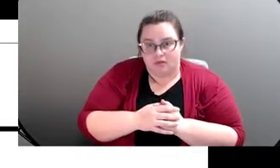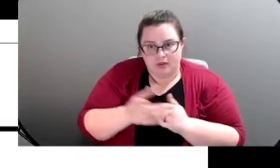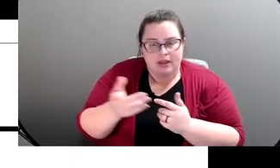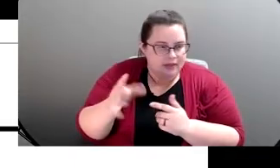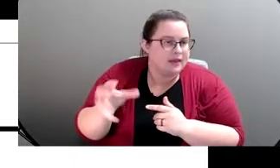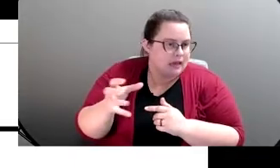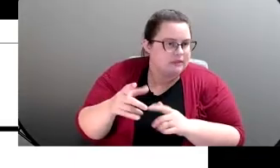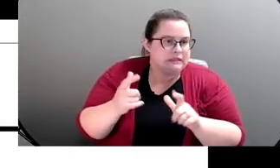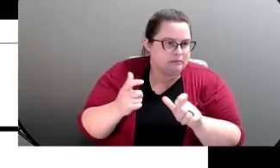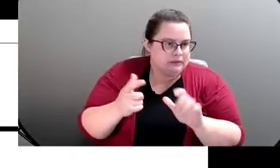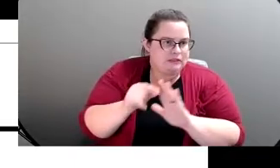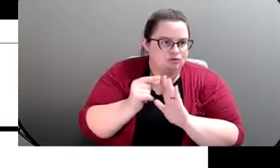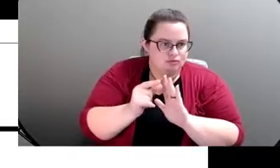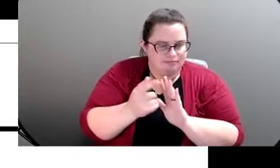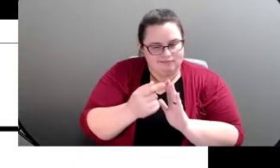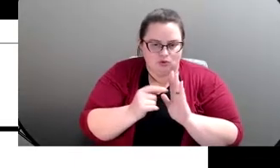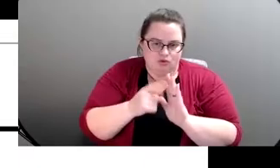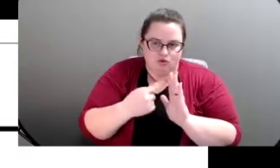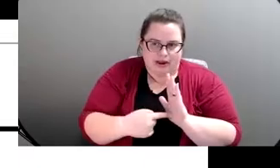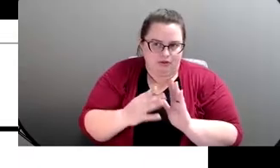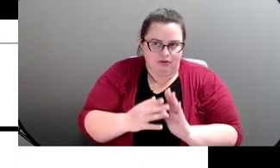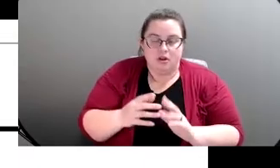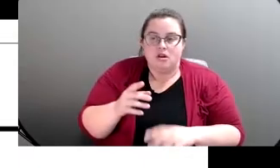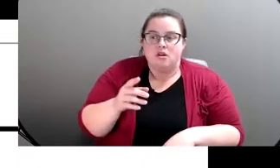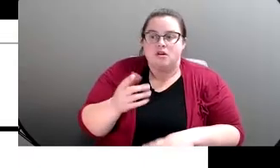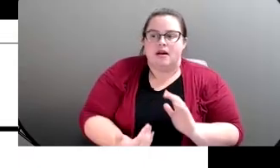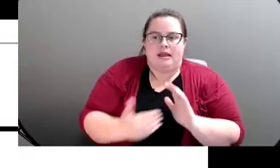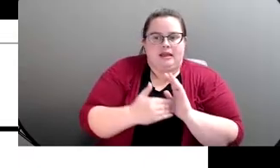You know, this is again where you can provide that,